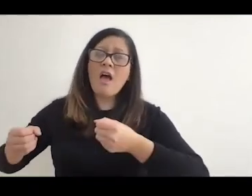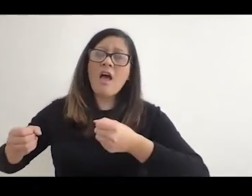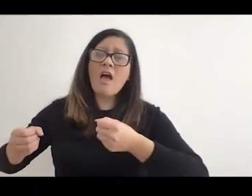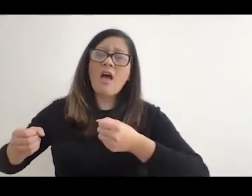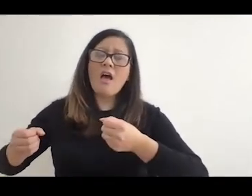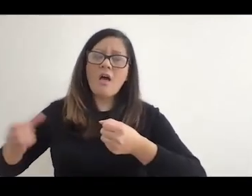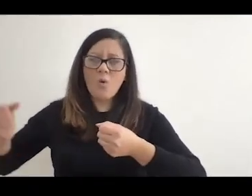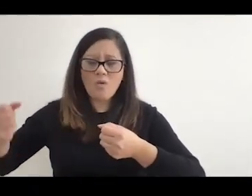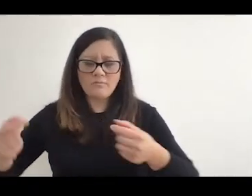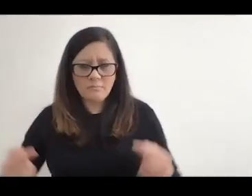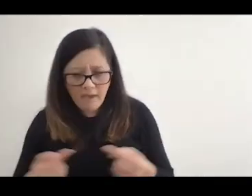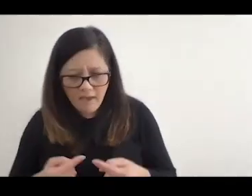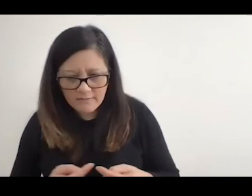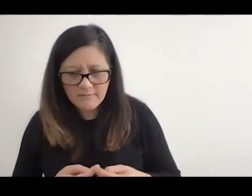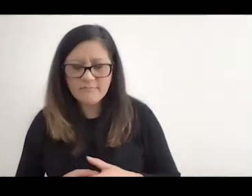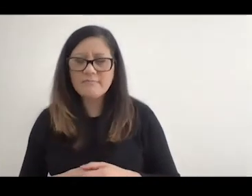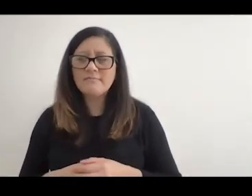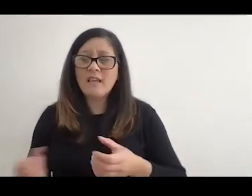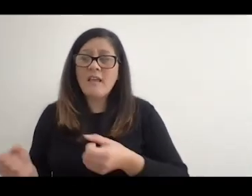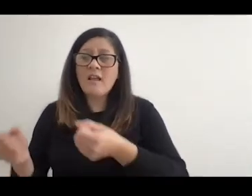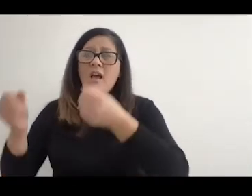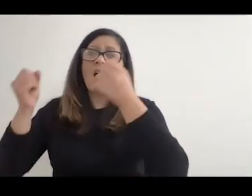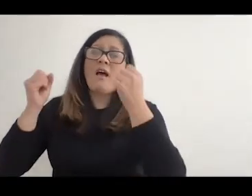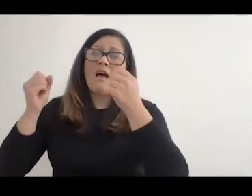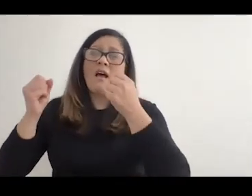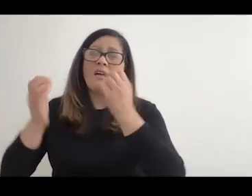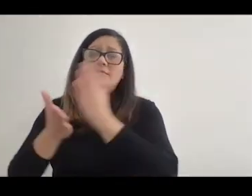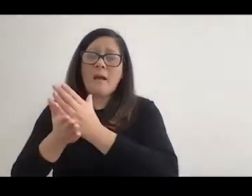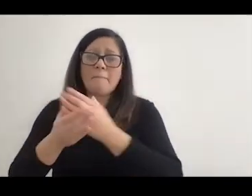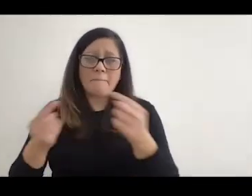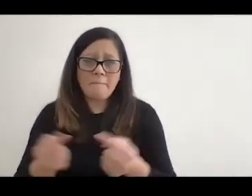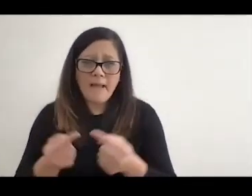So this is my litmus test. Is it accessible easy to put on and take off?